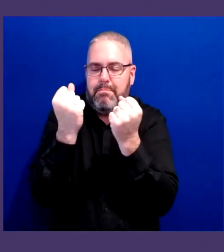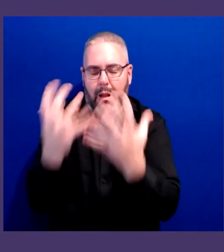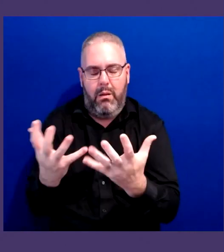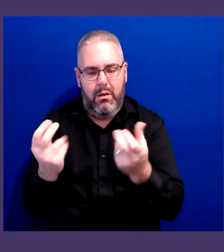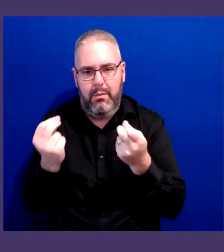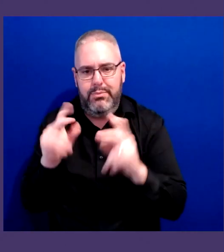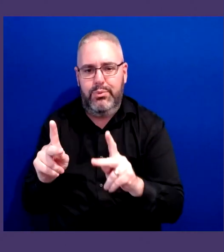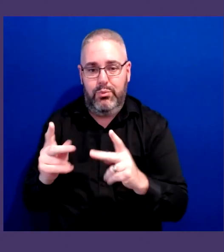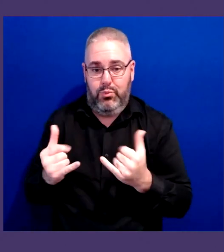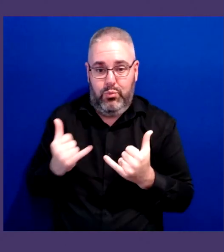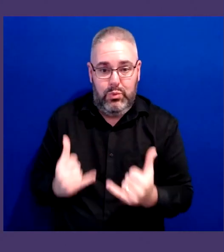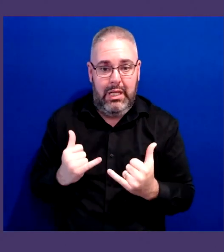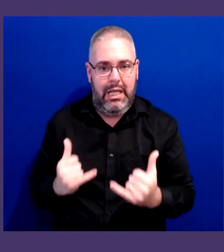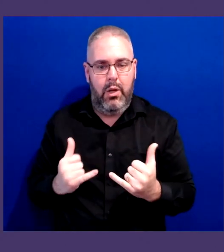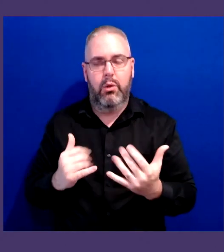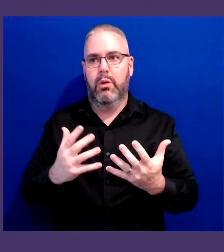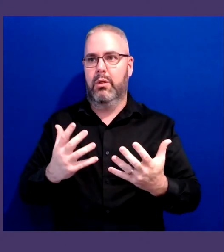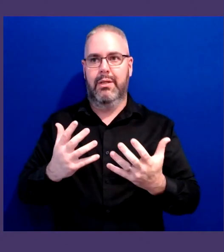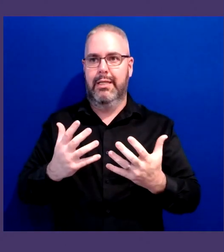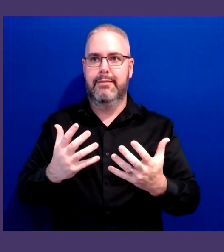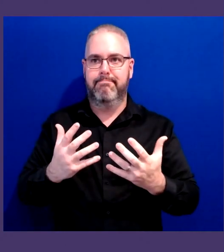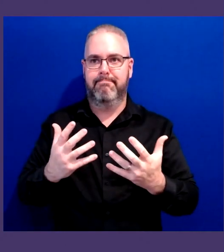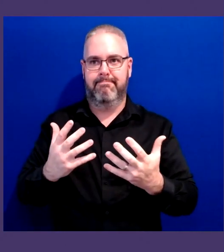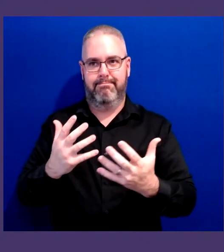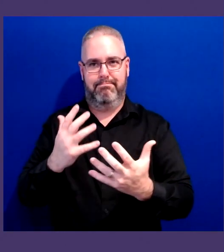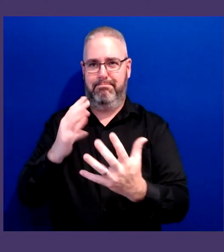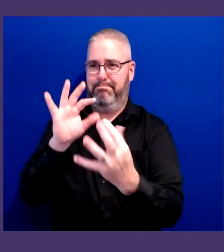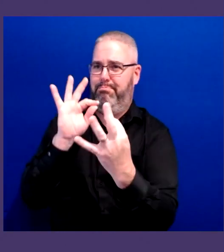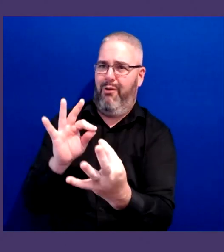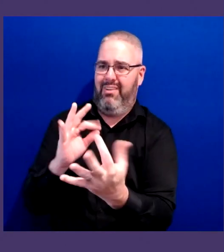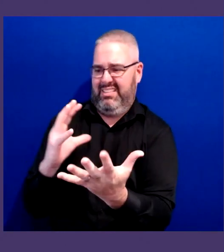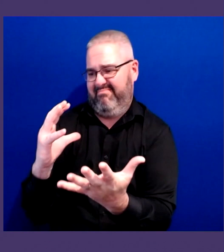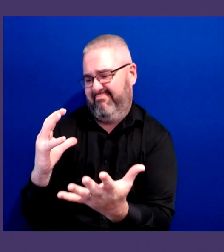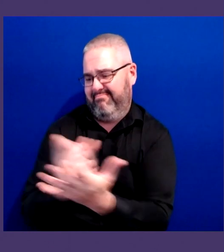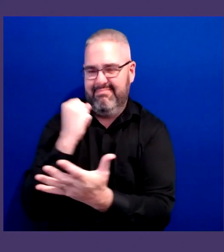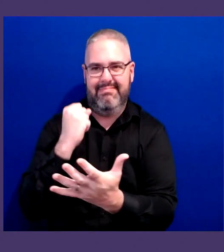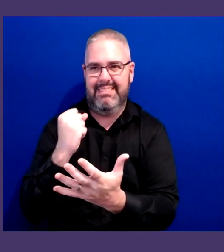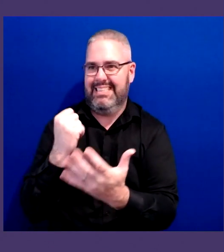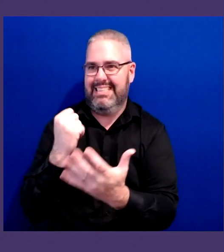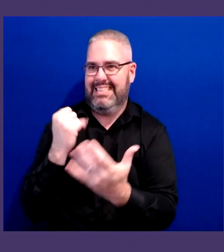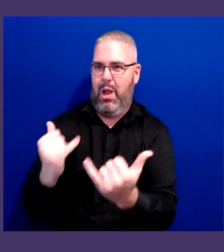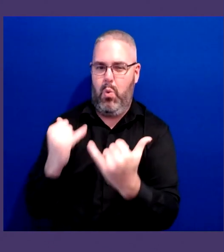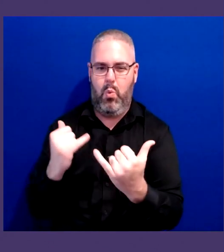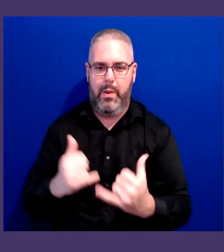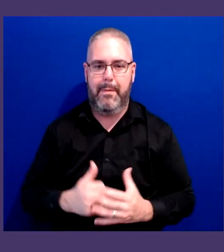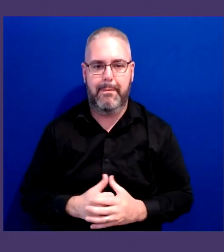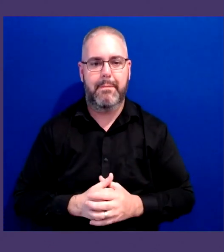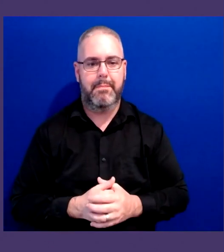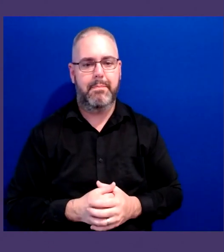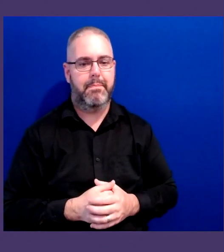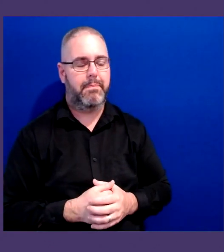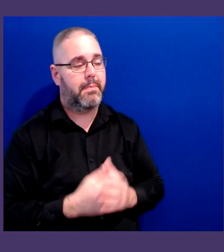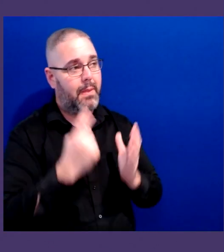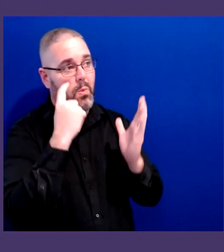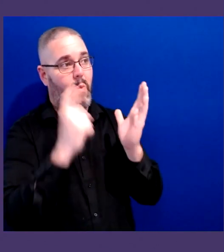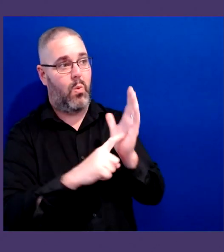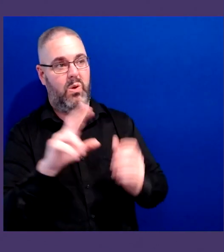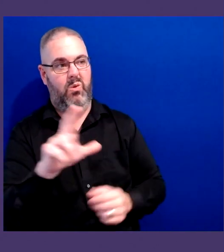it's just ripe for the taking. Reid Jewett Smith: I see that in the US. The "return to work" conversation is very quickly